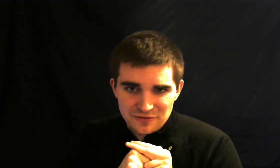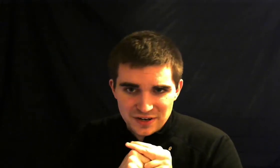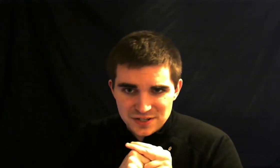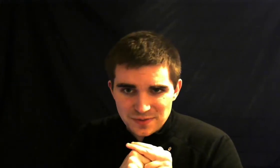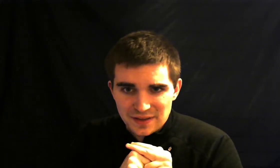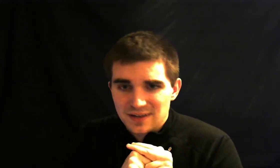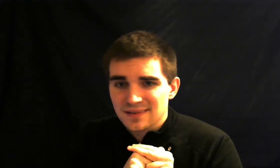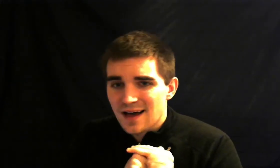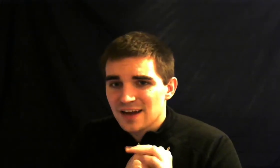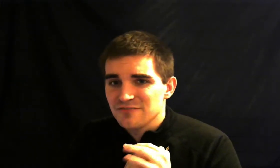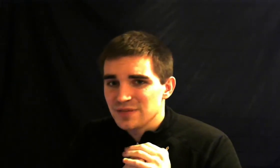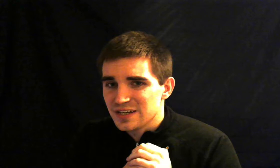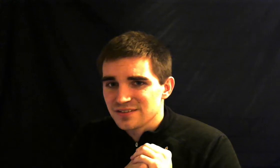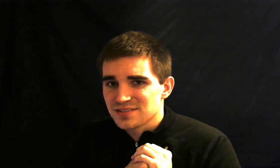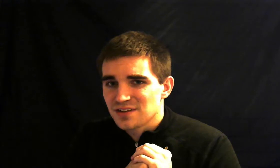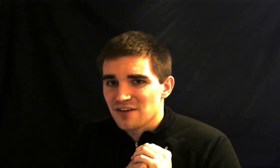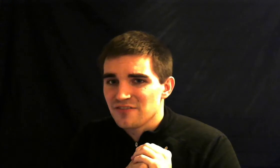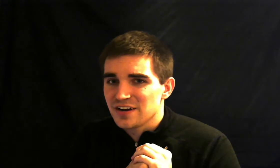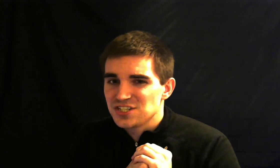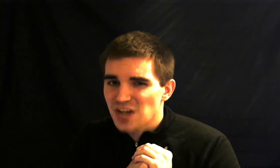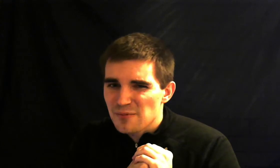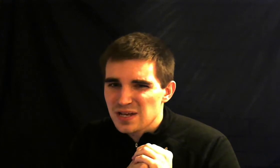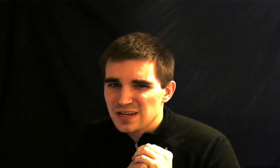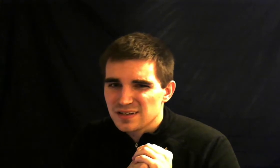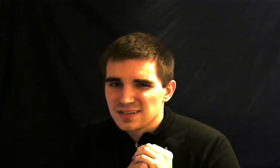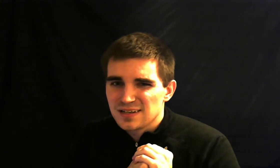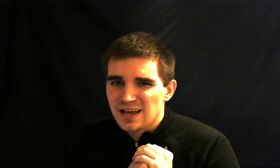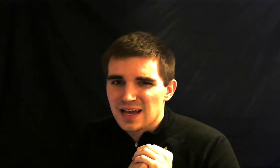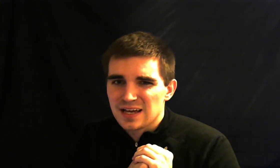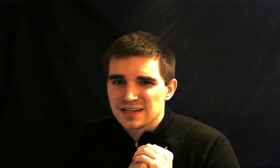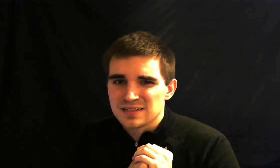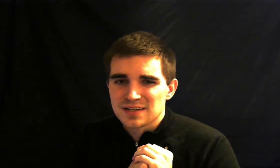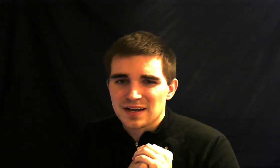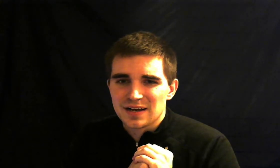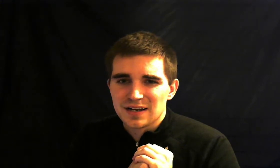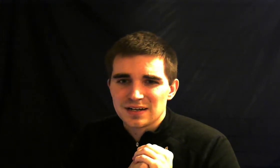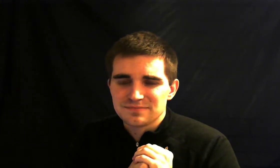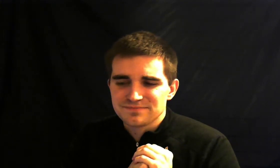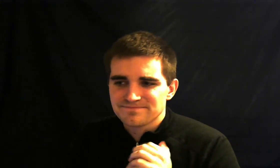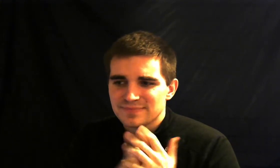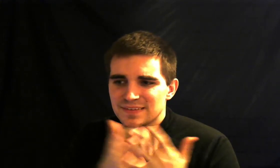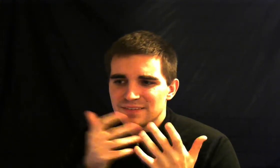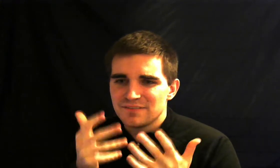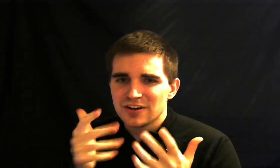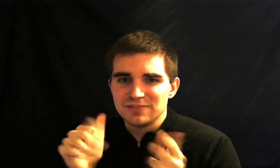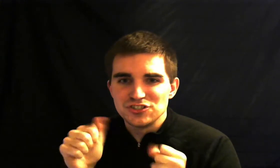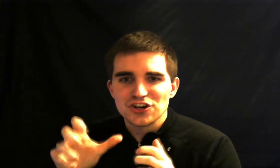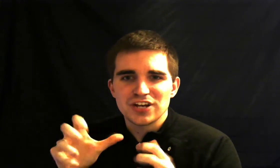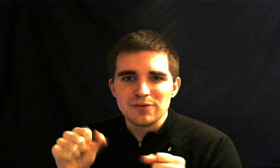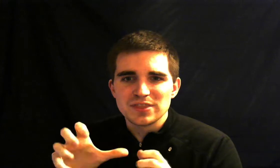you're fingerspelling a lot of beginners are very choppy and very jerky with